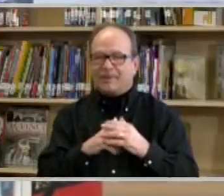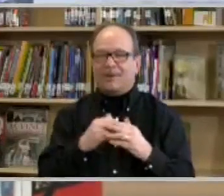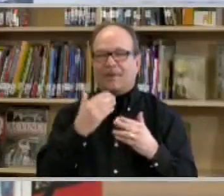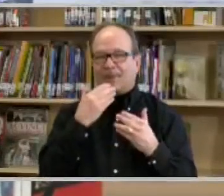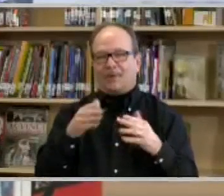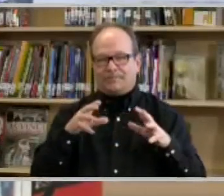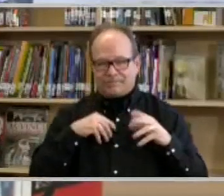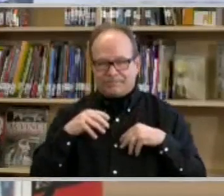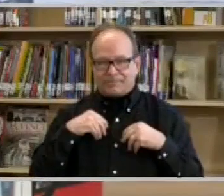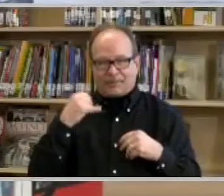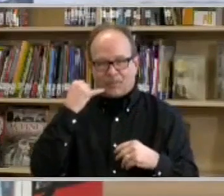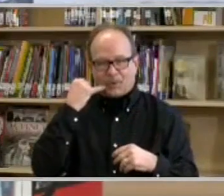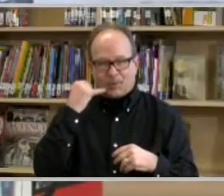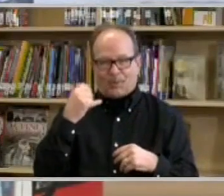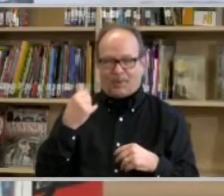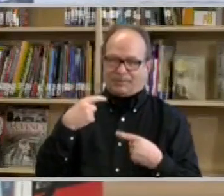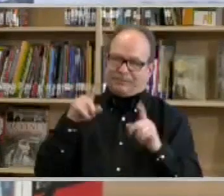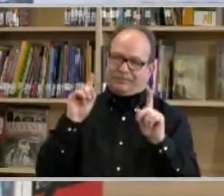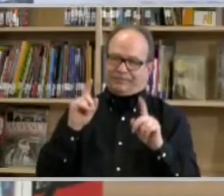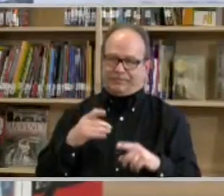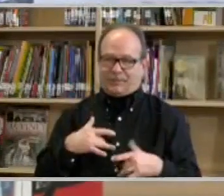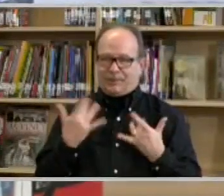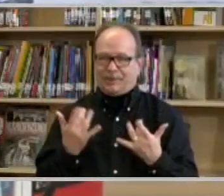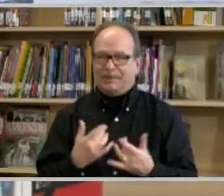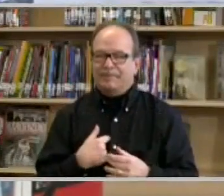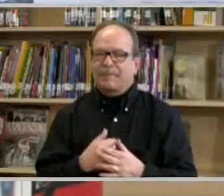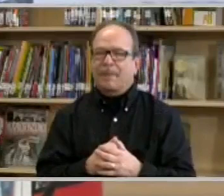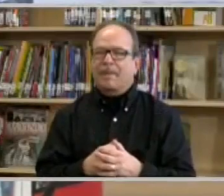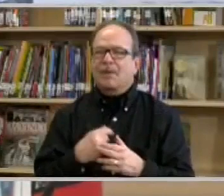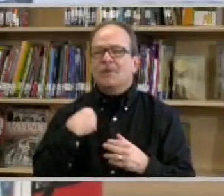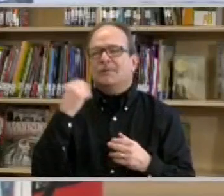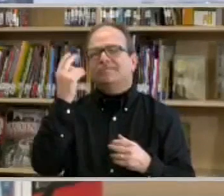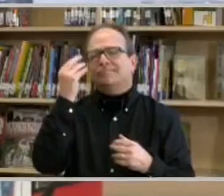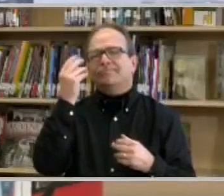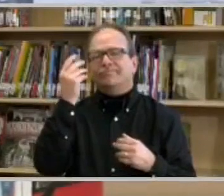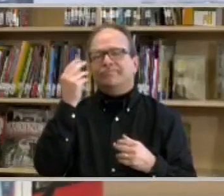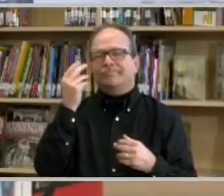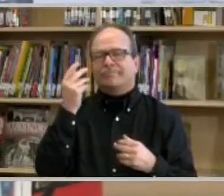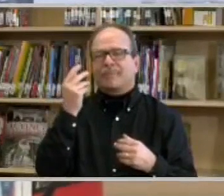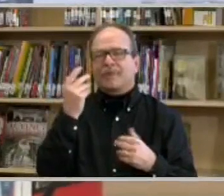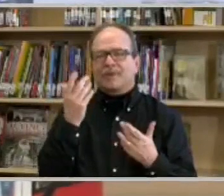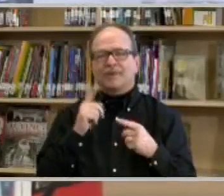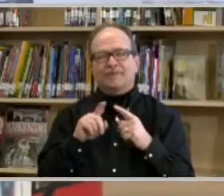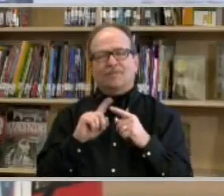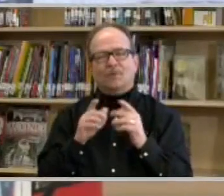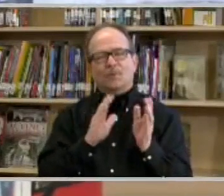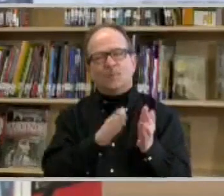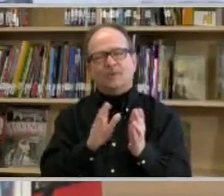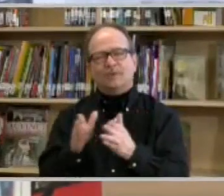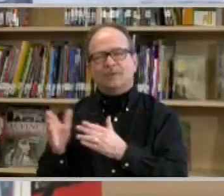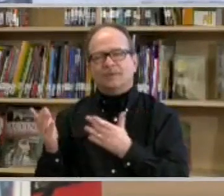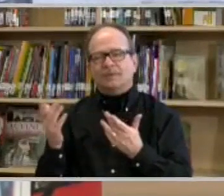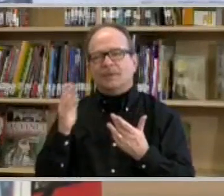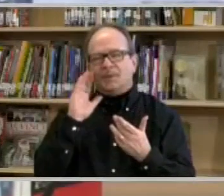UP YOUR SLEEVES TO DO THIS AND I APPRECIATE YOU TAKING MY CALL. I WAS ACTUALLY TRYING TO THINK